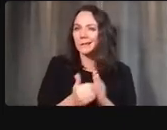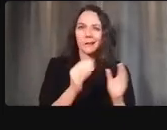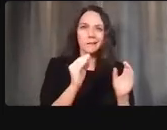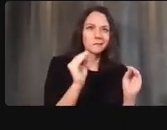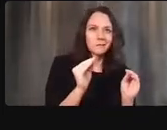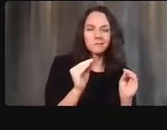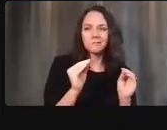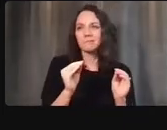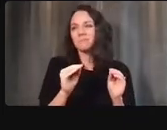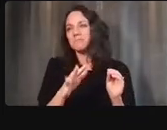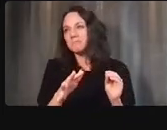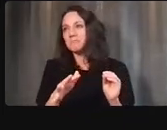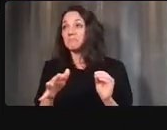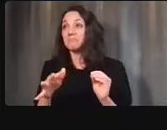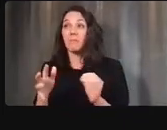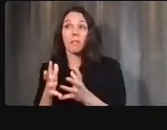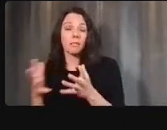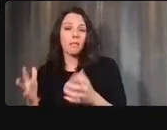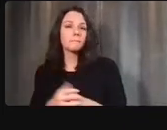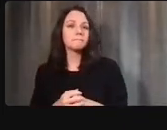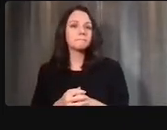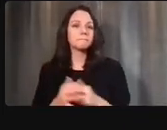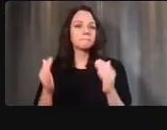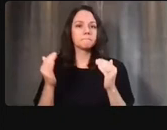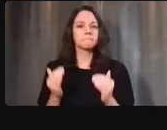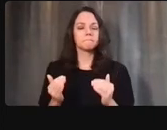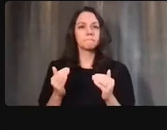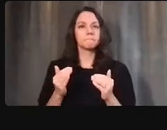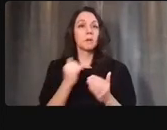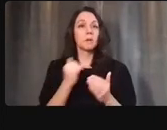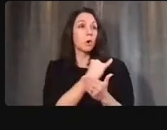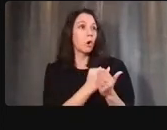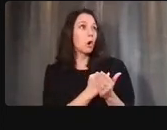at the art or taking part in tours, I felt comfortable.